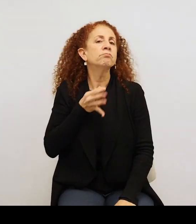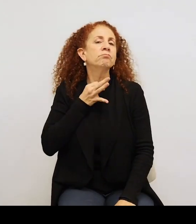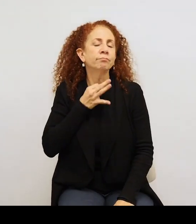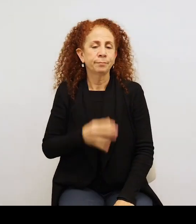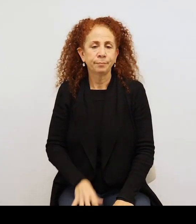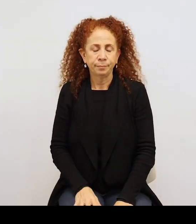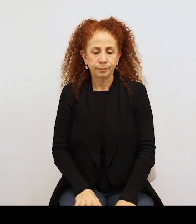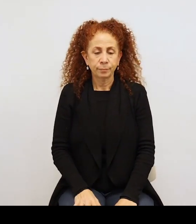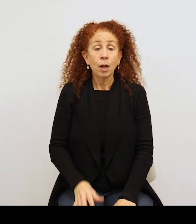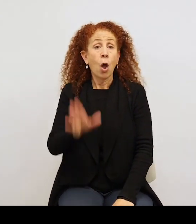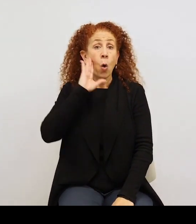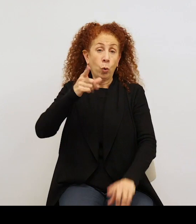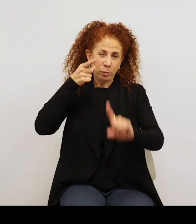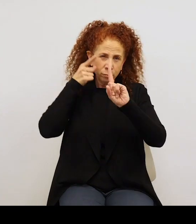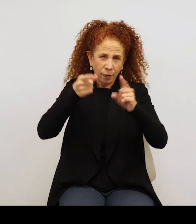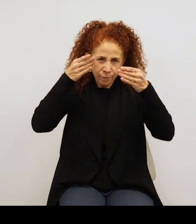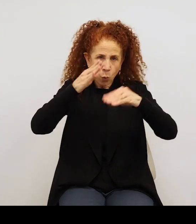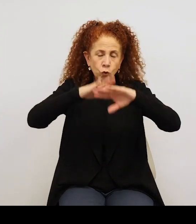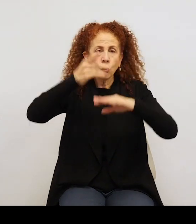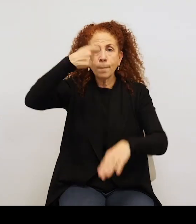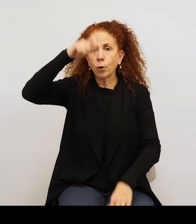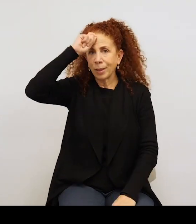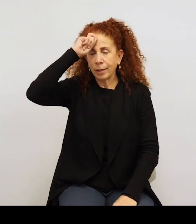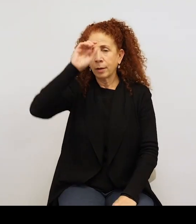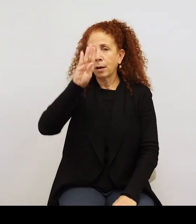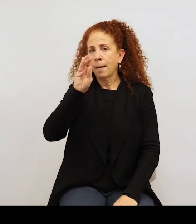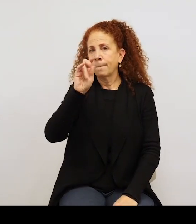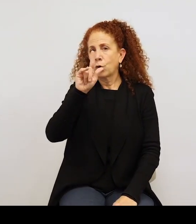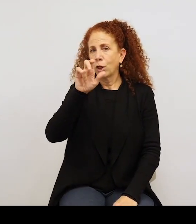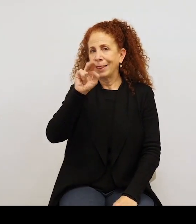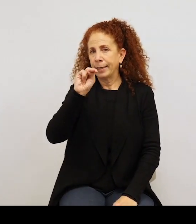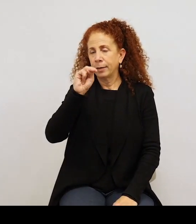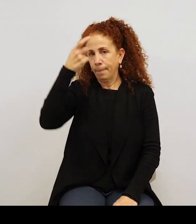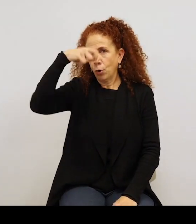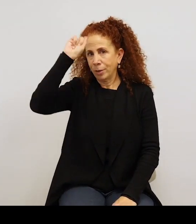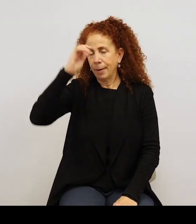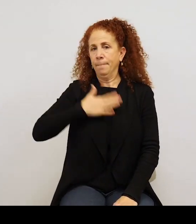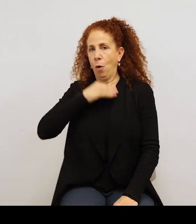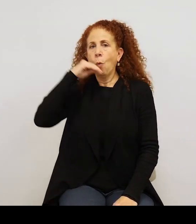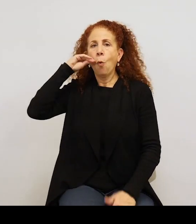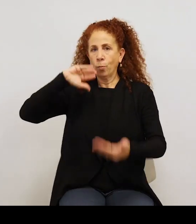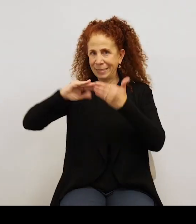Empirically, I will focus particularly on Berlin, which is my home city and also my main--